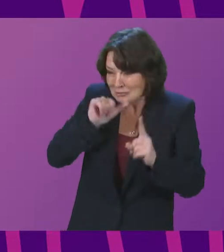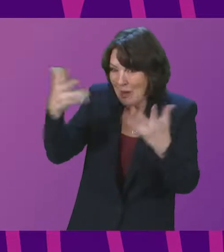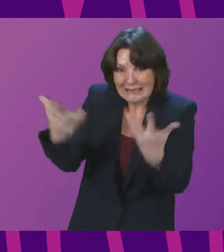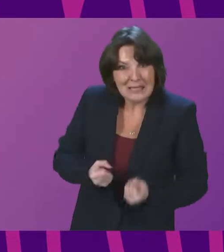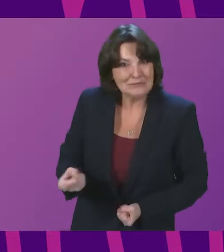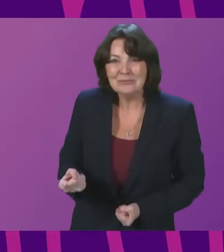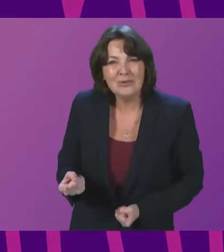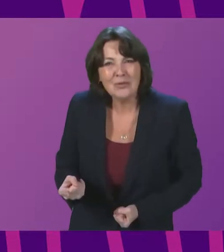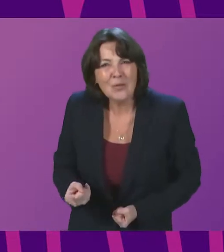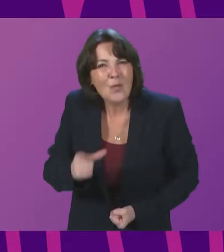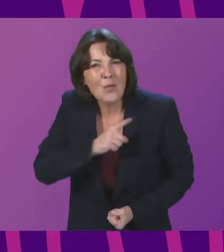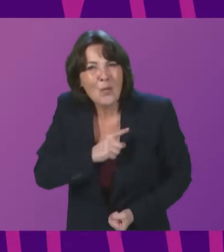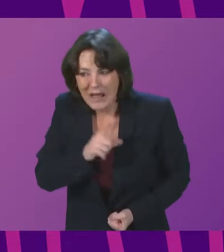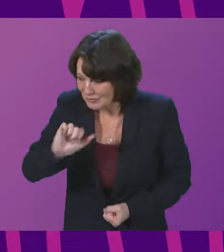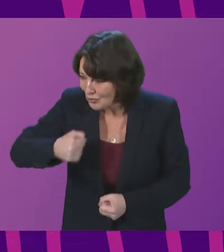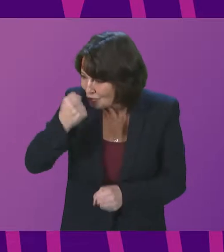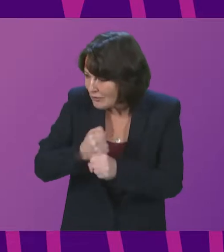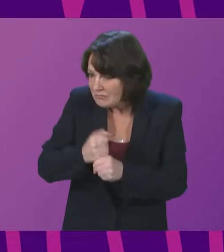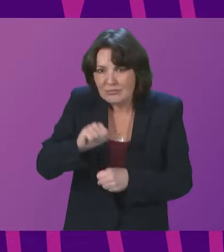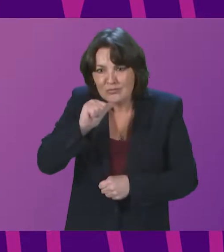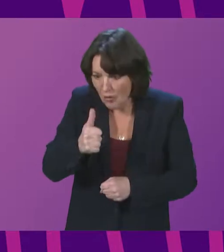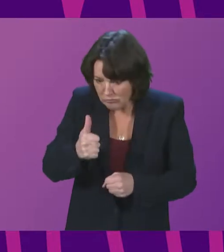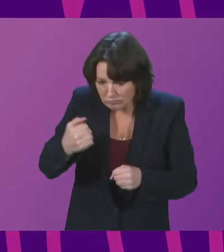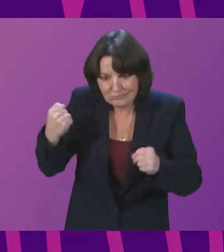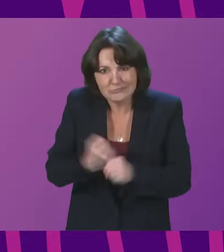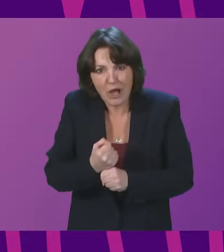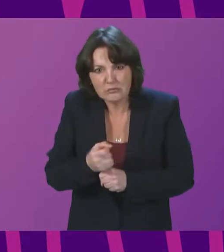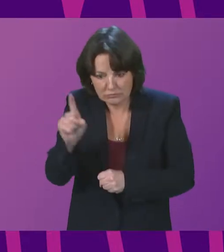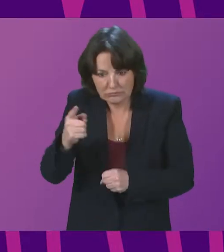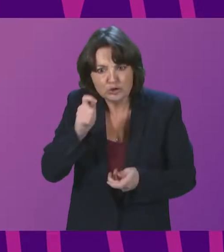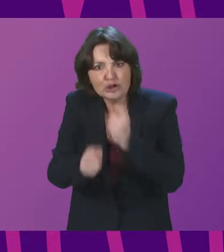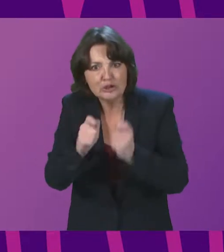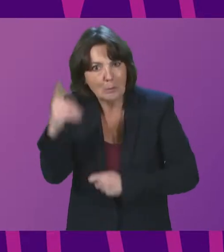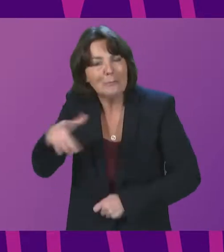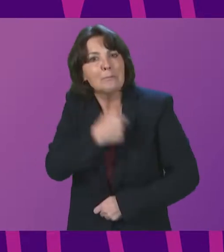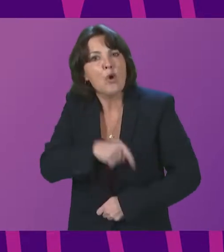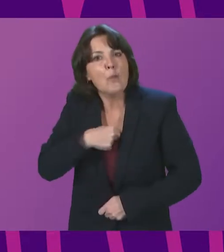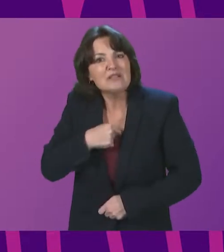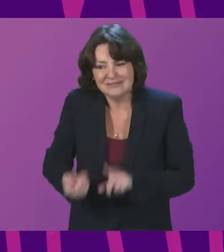Why has the Scottish Government not implemented the changes that were promised to Borders passenger services years ago?